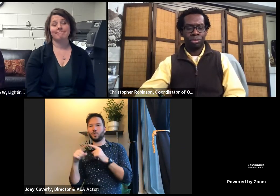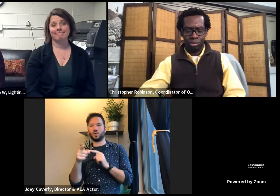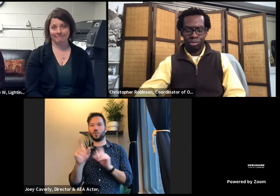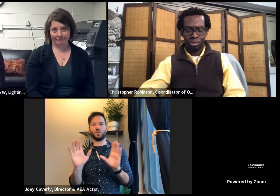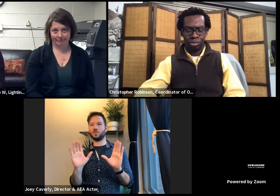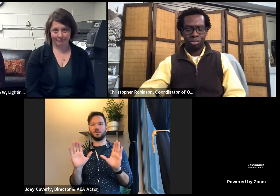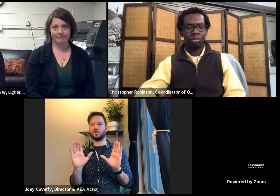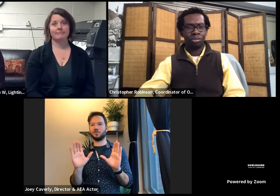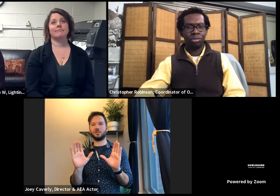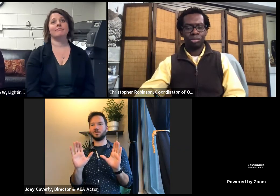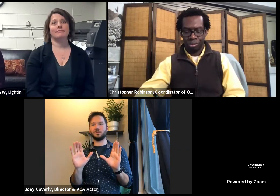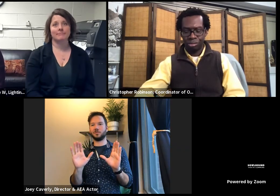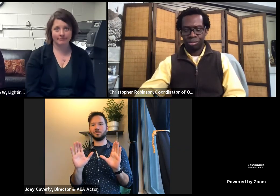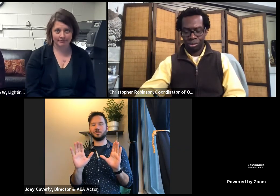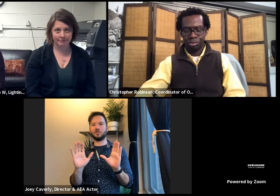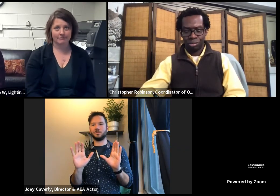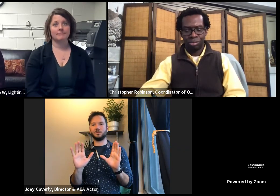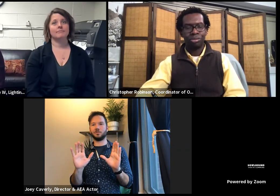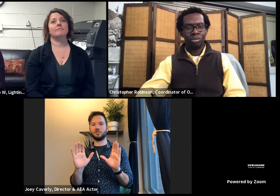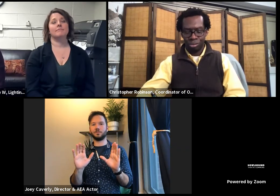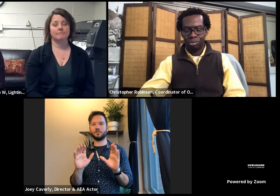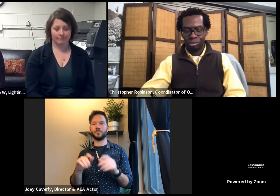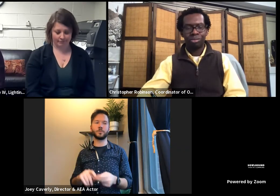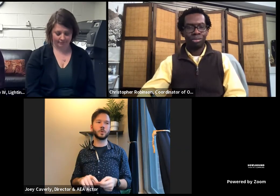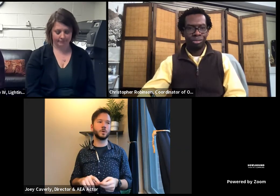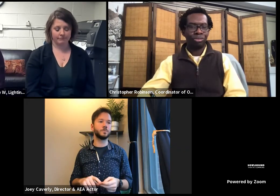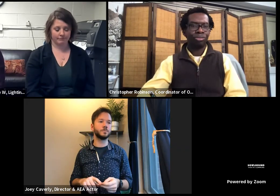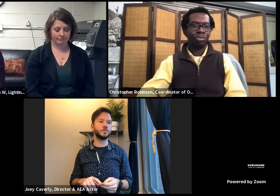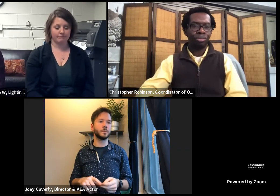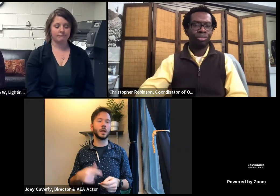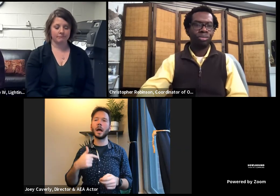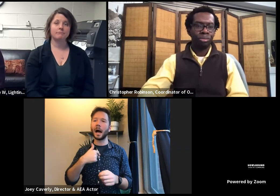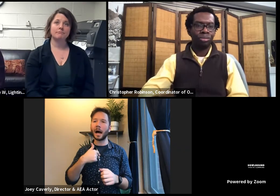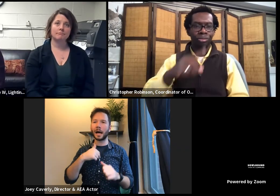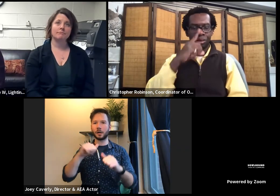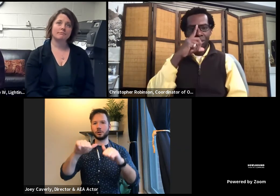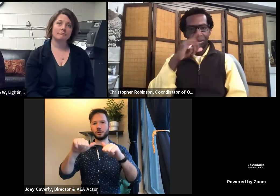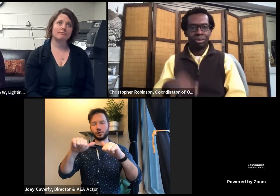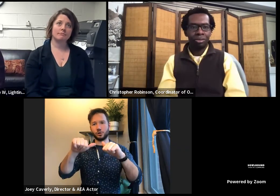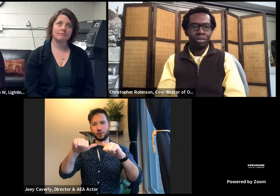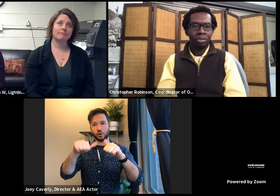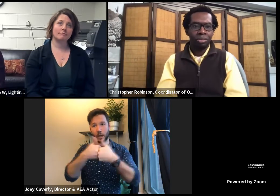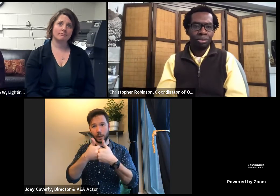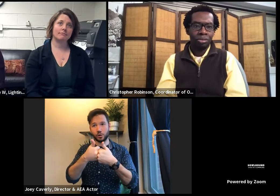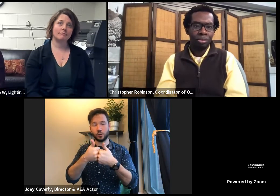And when I am tasked with creating a story on the stage, I don't also personally want to be